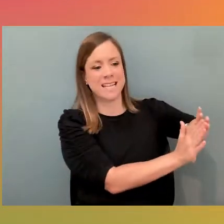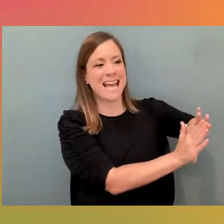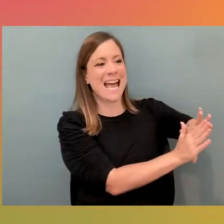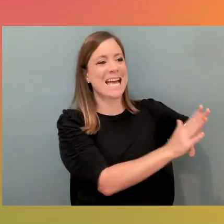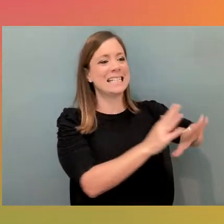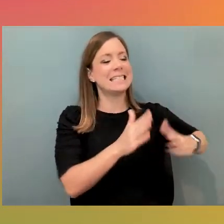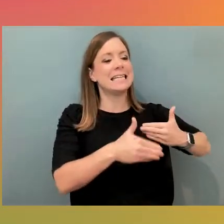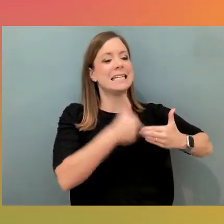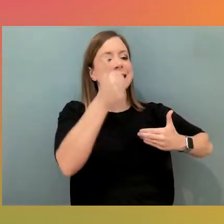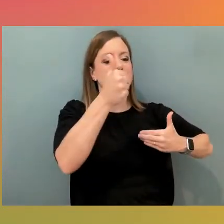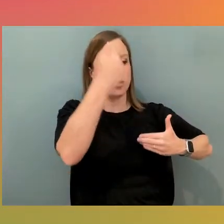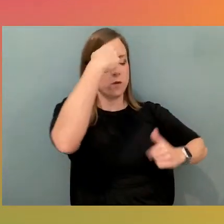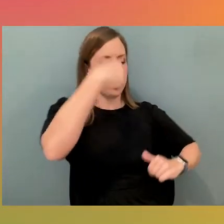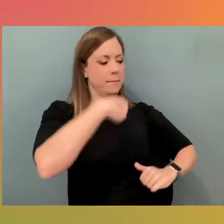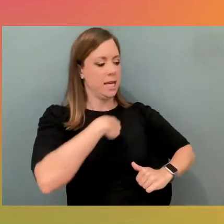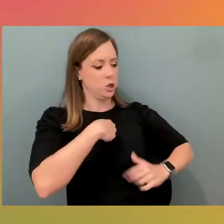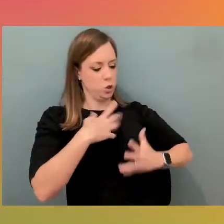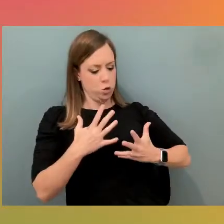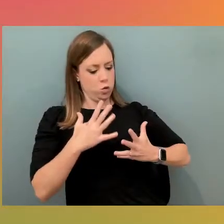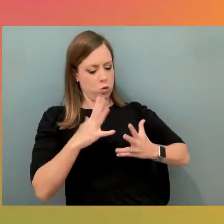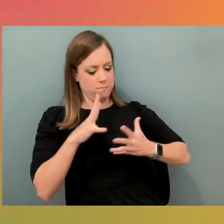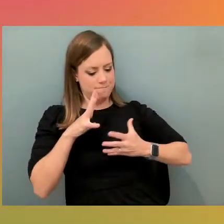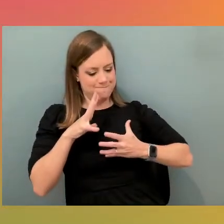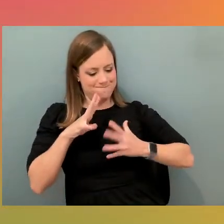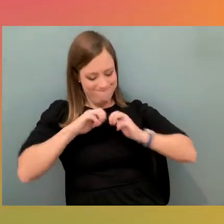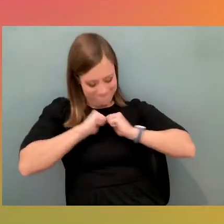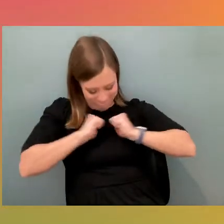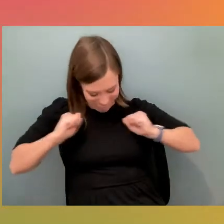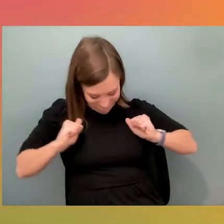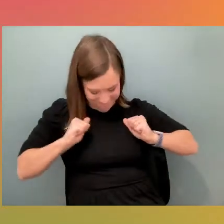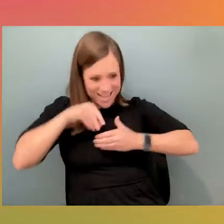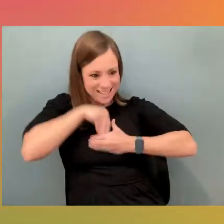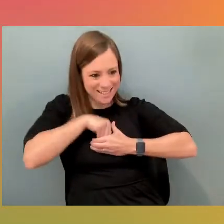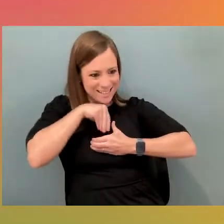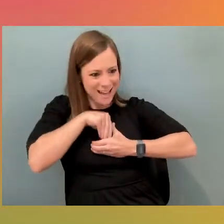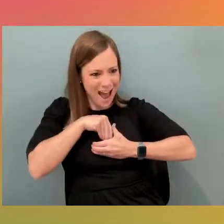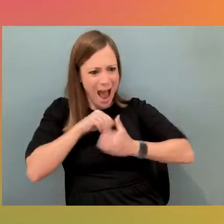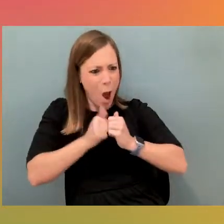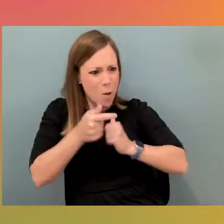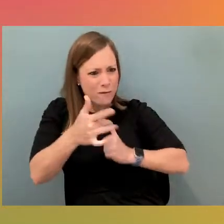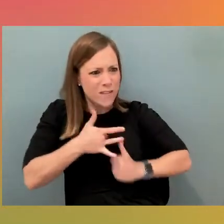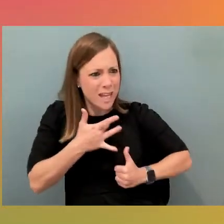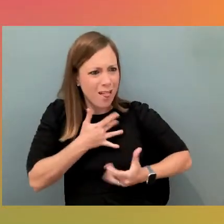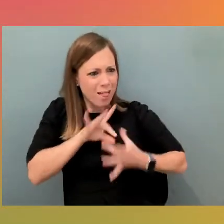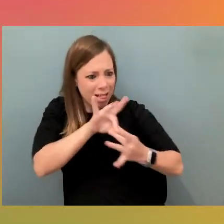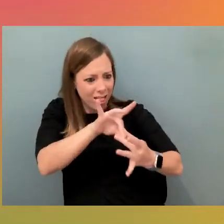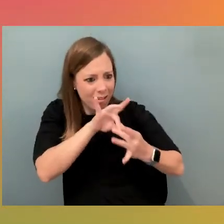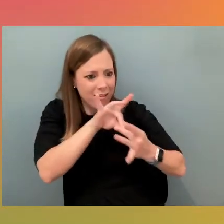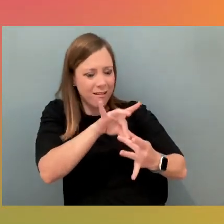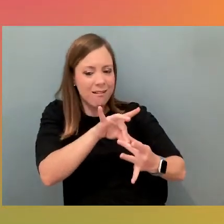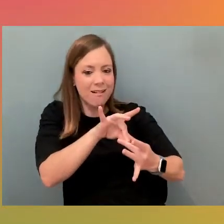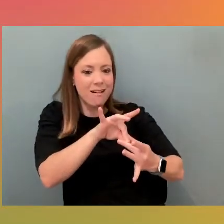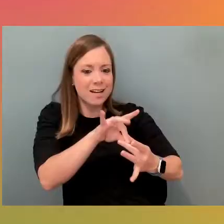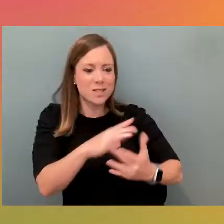AND INTO OURSELVES. AND IT BECOMES A LITTLE EASIER TO FIND THAT STILLNESS. THAT'S HOW I THOUGHT ABOUT IT. YES, YES. AMAZING AND WONDERFUL.